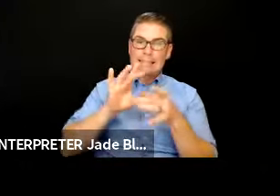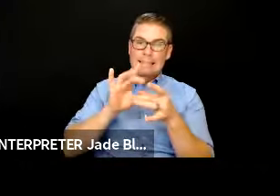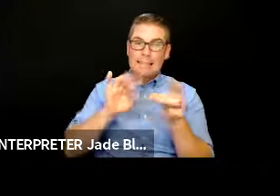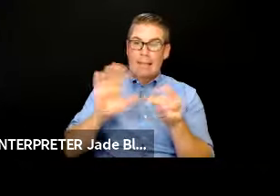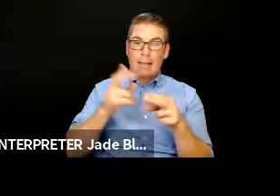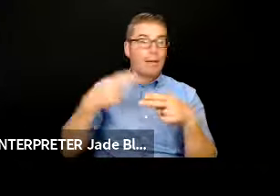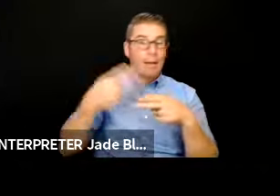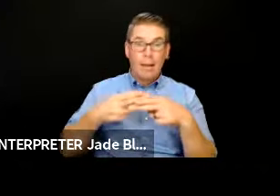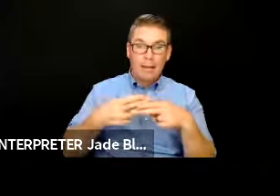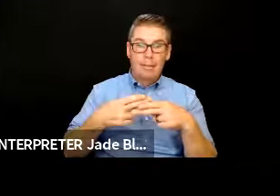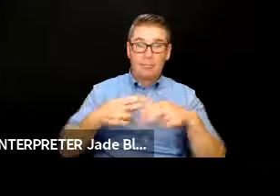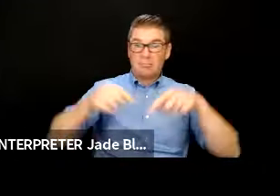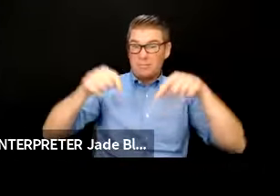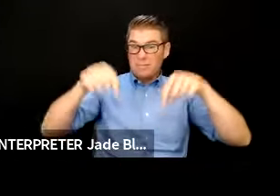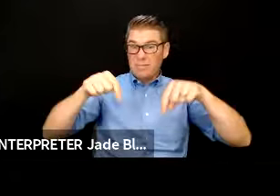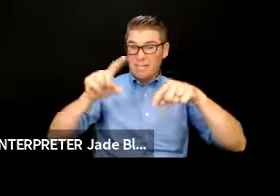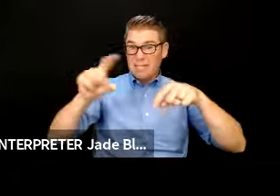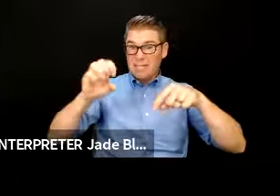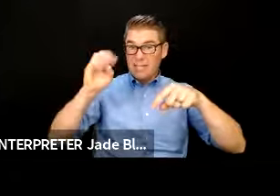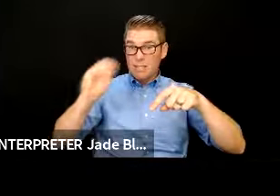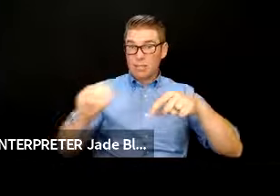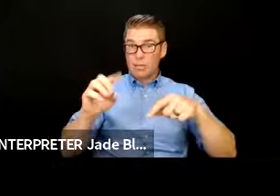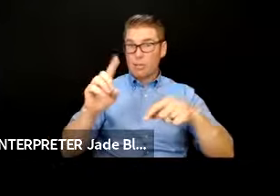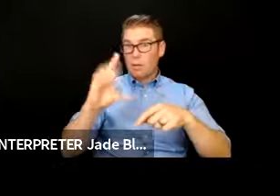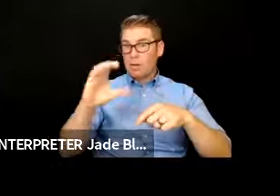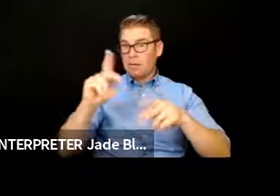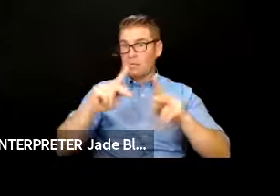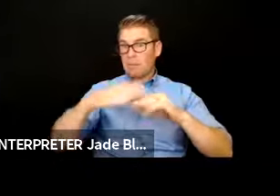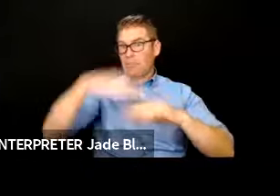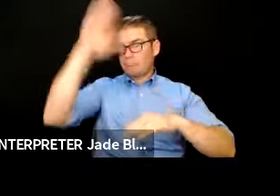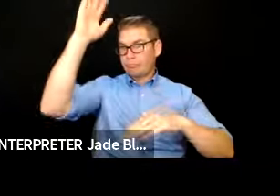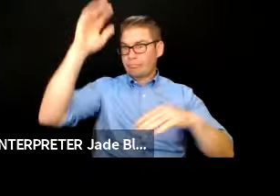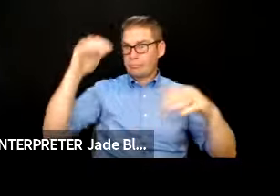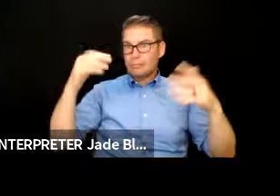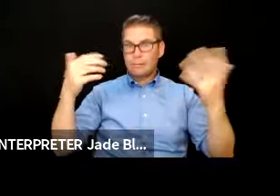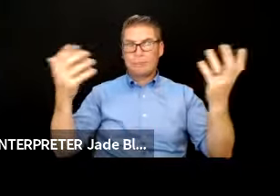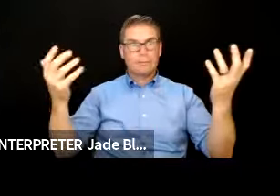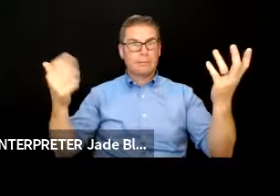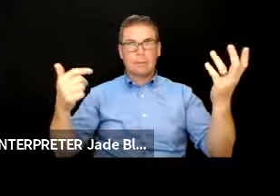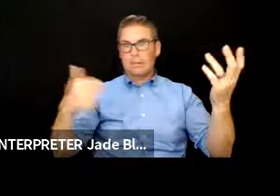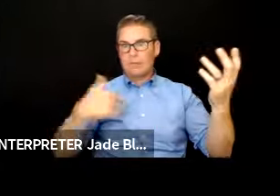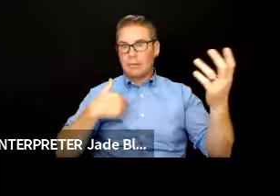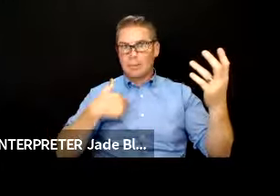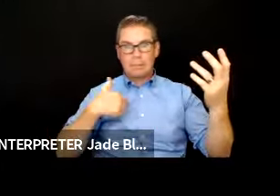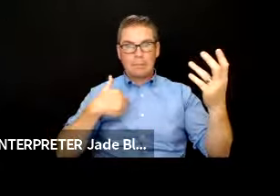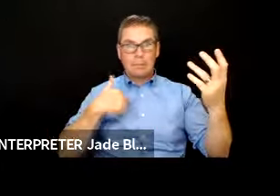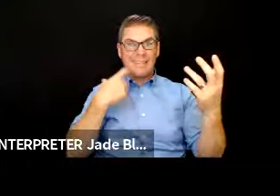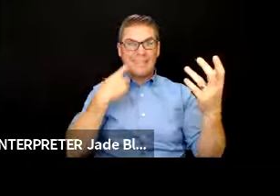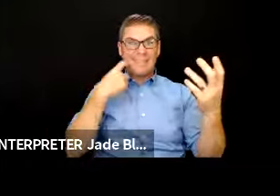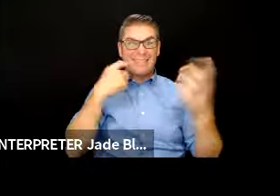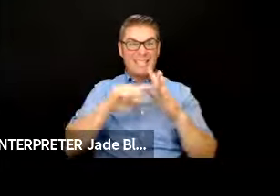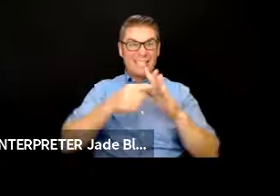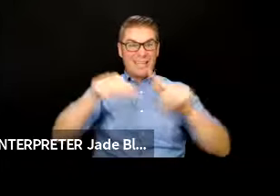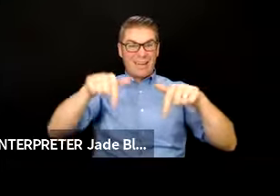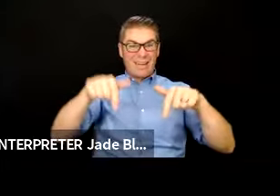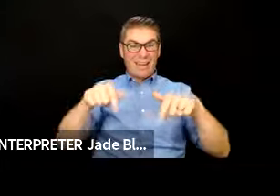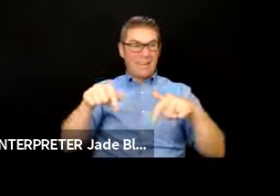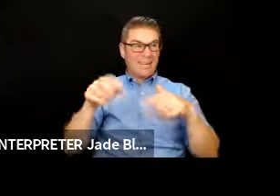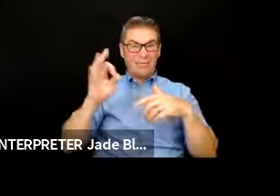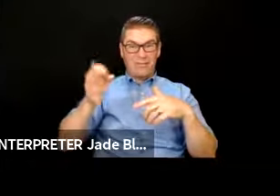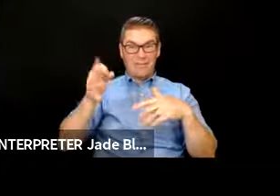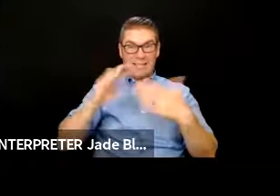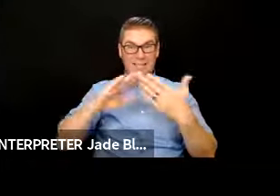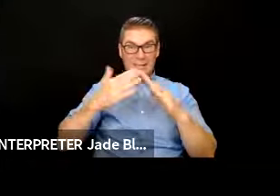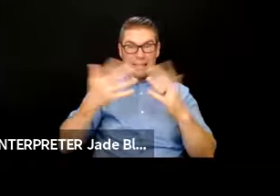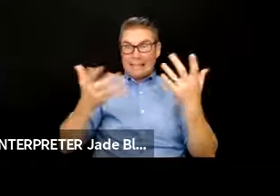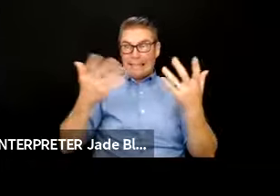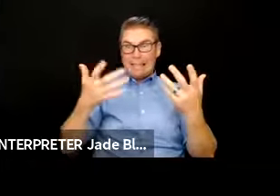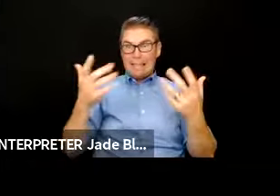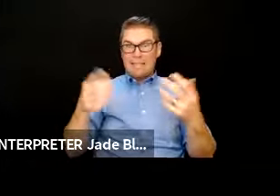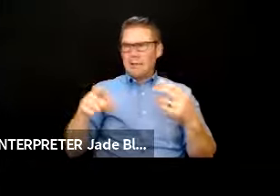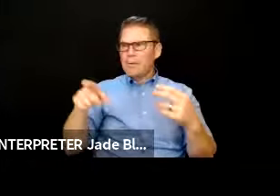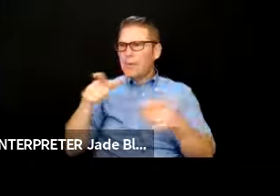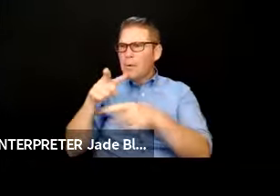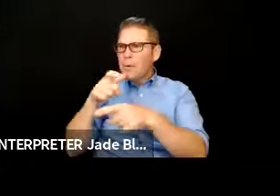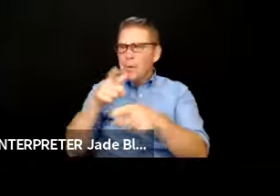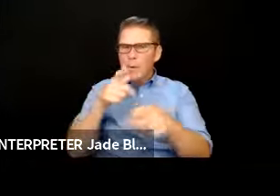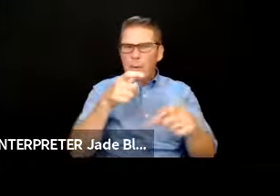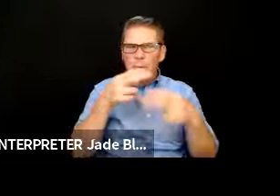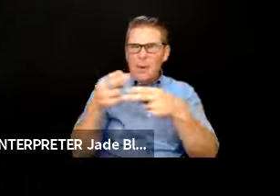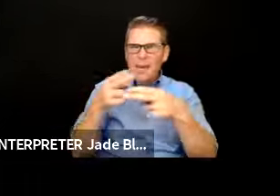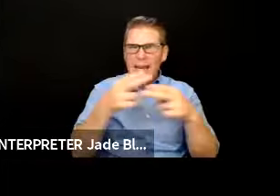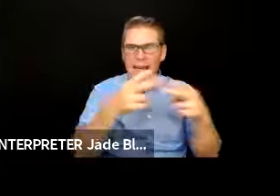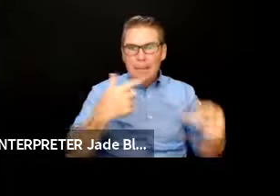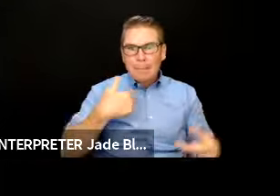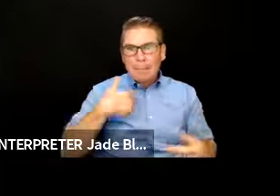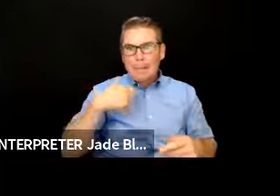Okay. So another tip for- engagement is mention your students by name in a Zoom meeting